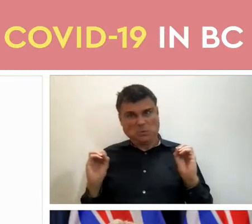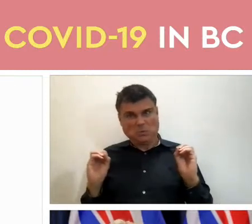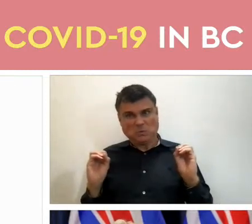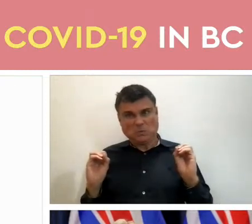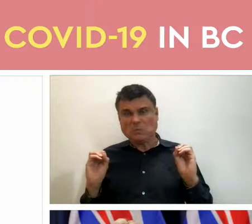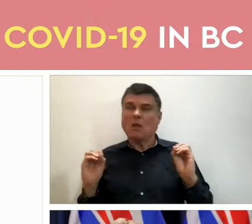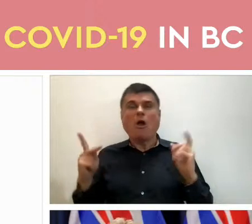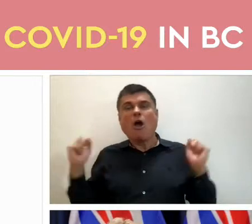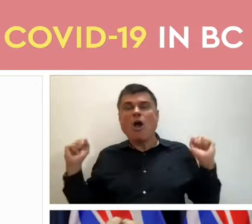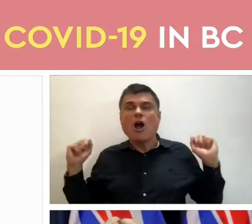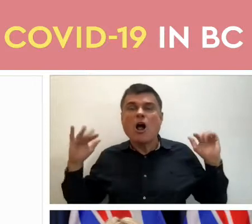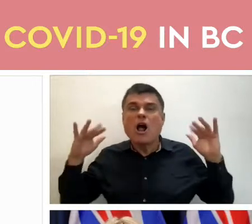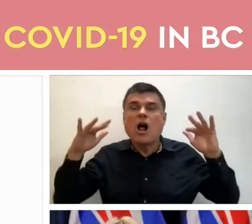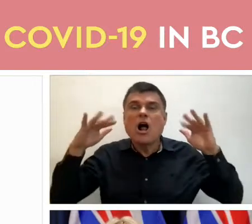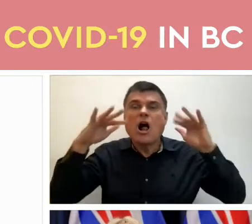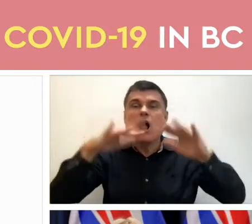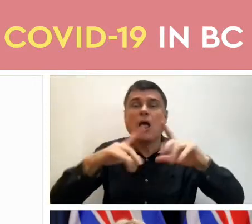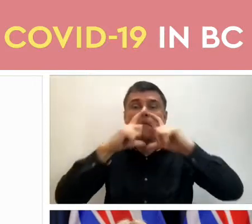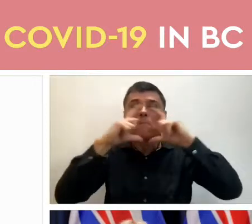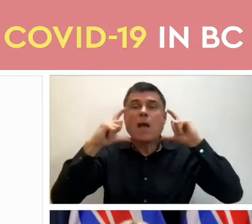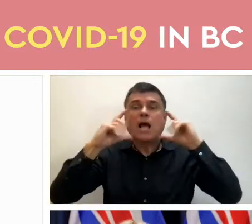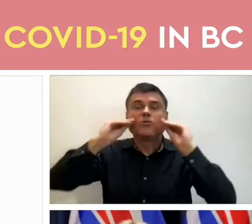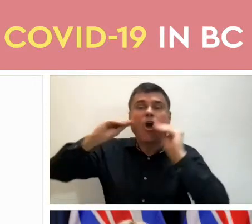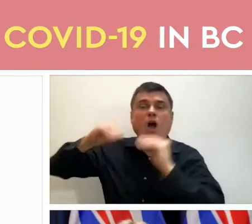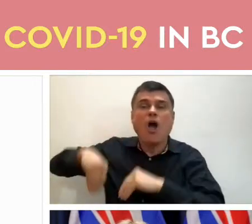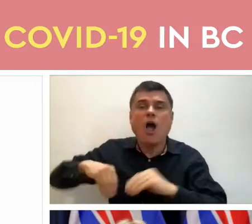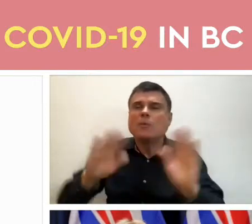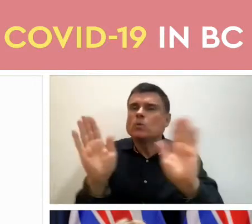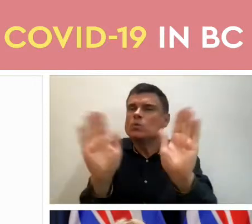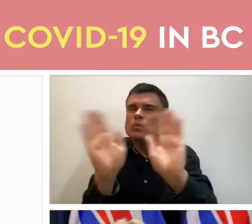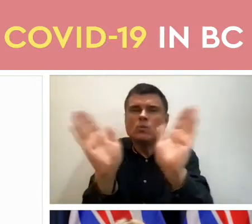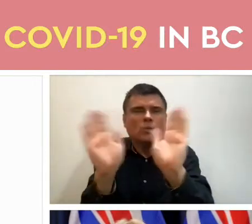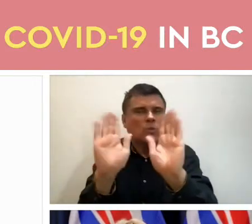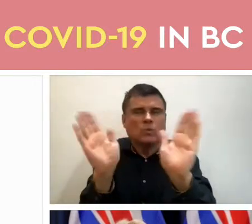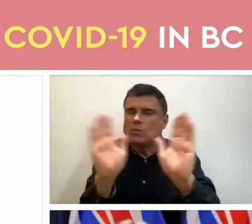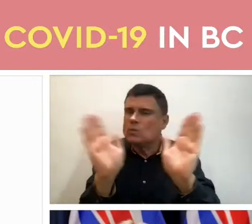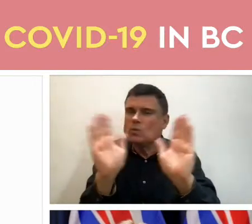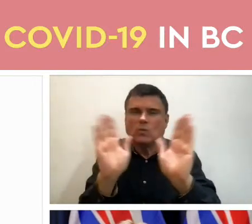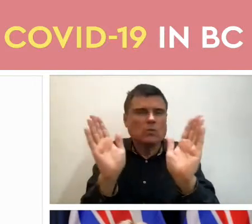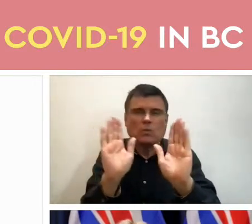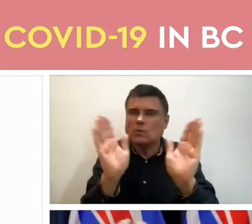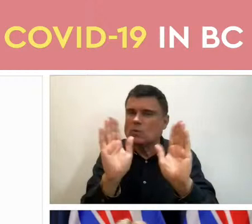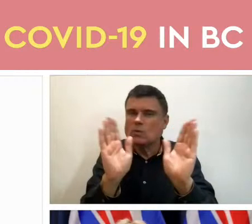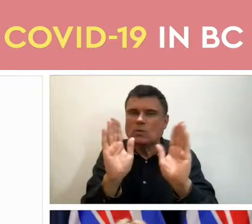of care test and the PCR testing is that if they are positive, it tells you that you cannot do